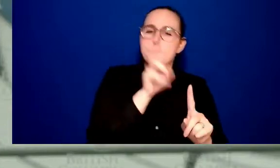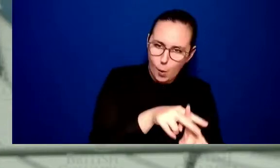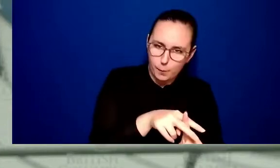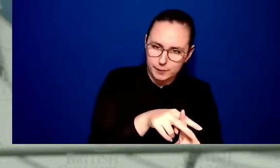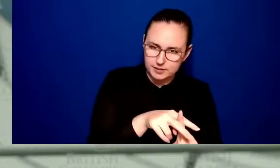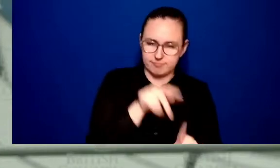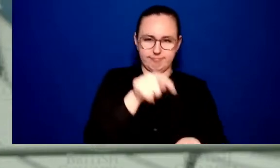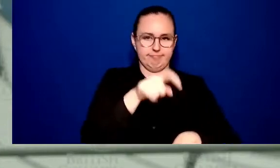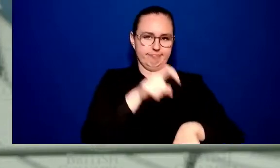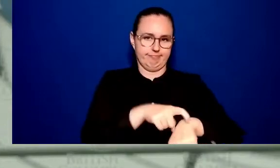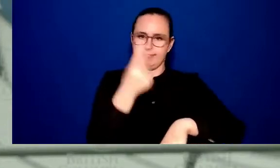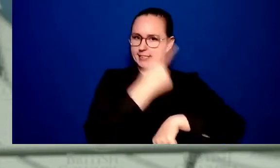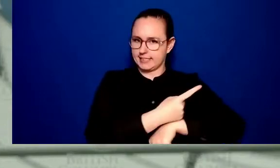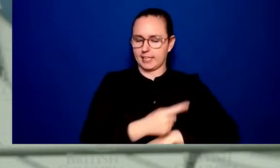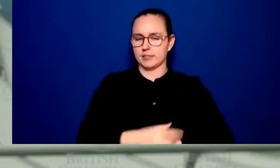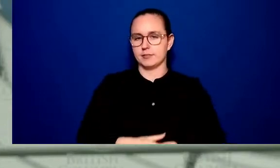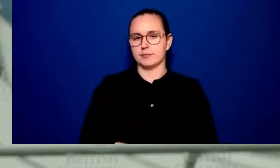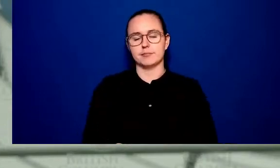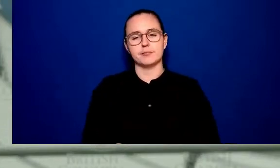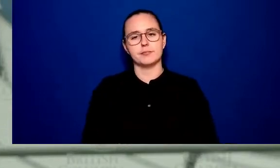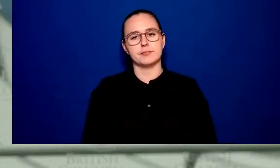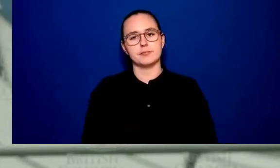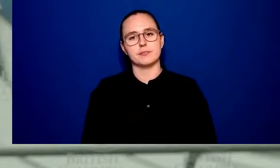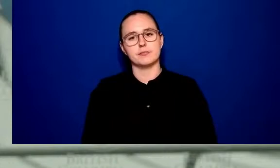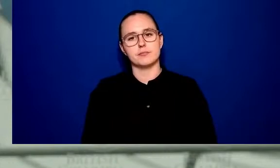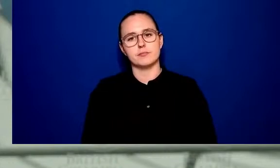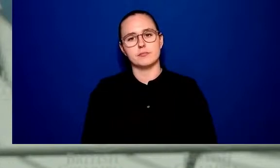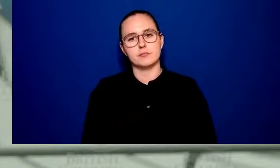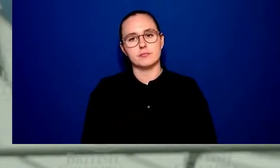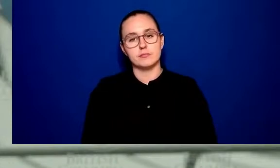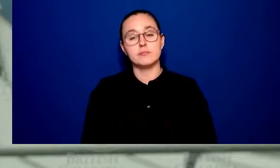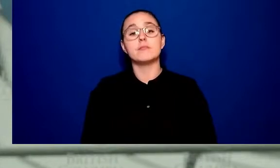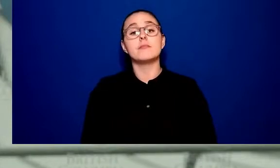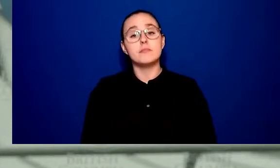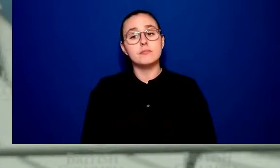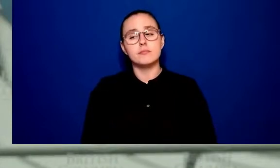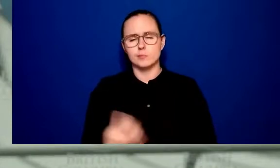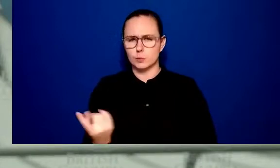to do what we need to do to make sure we can roll out that program to protect younger